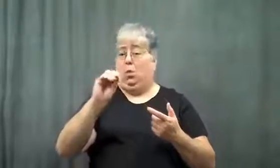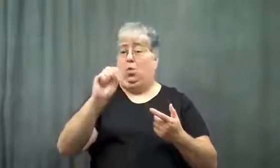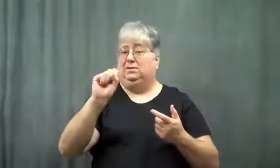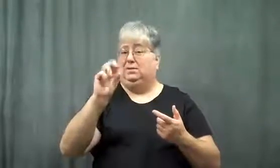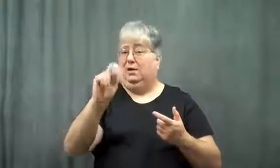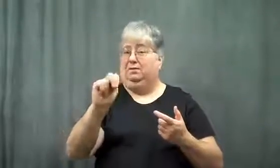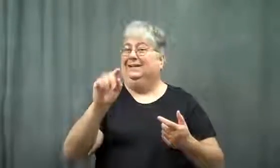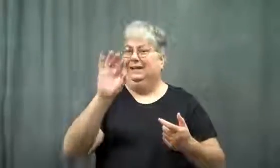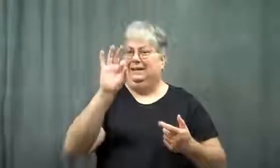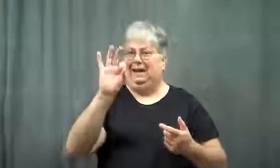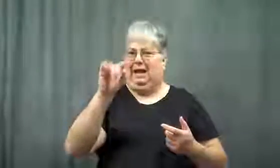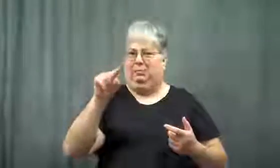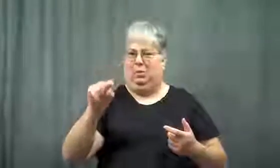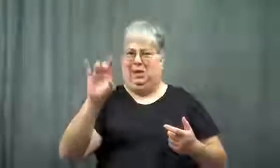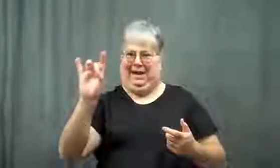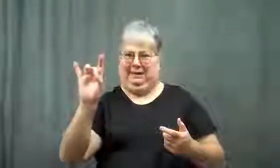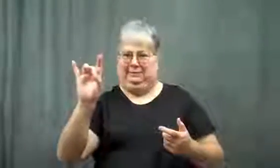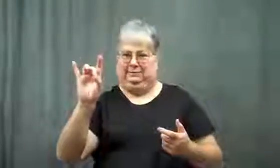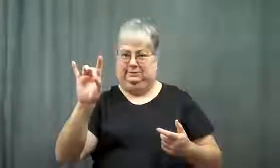The Moson River had a ph of 9.8 from the sludge,